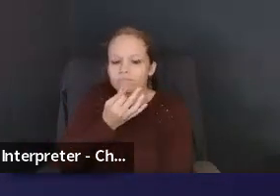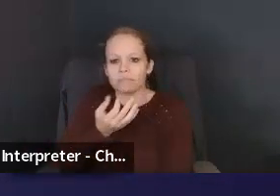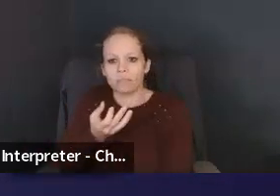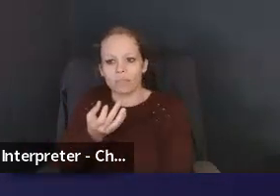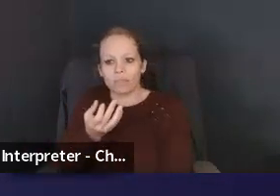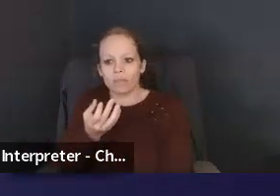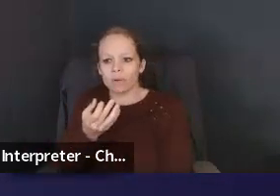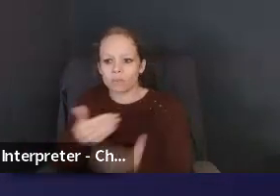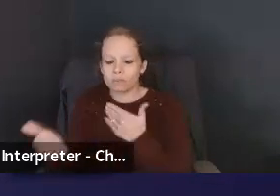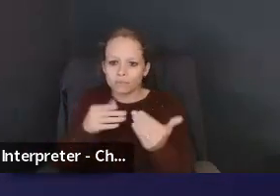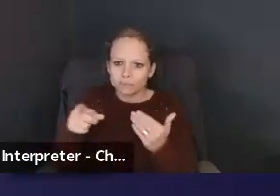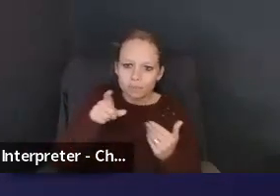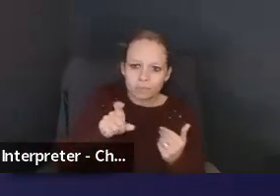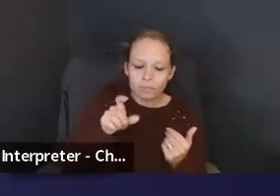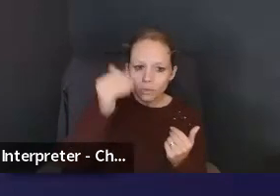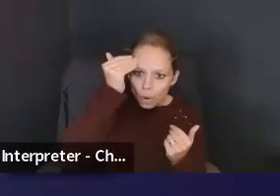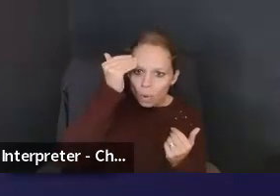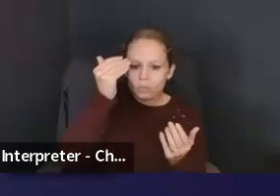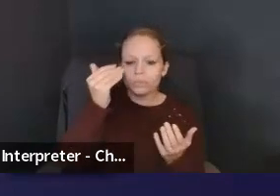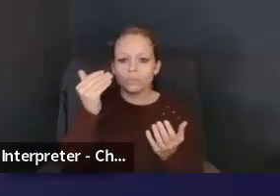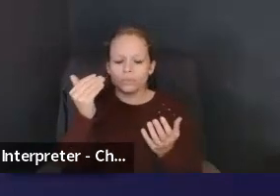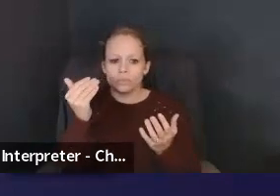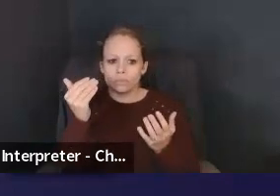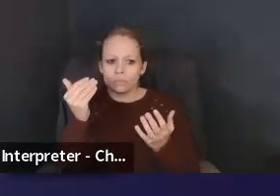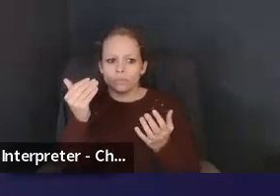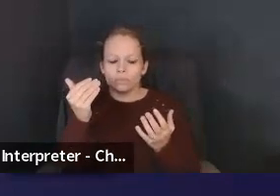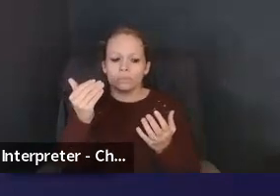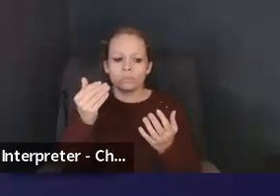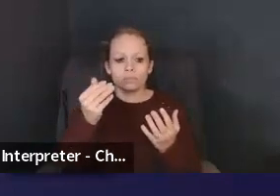and what you understand to work, and what you understand, how you understand those systems to